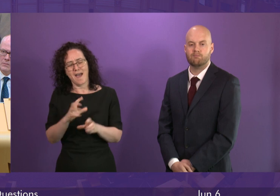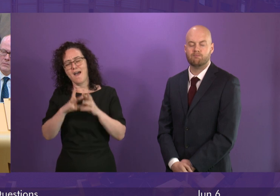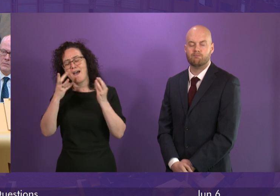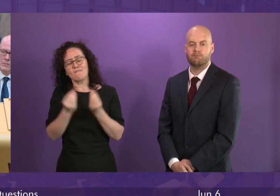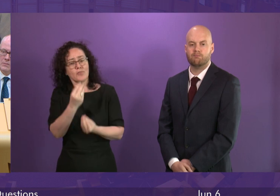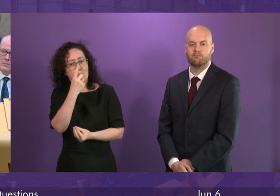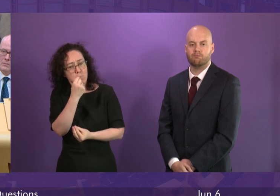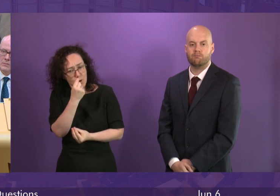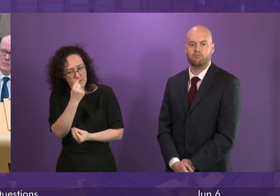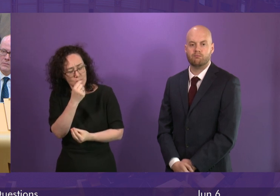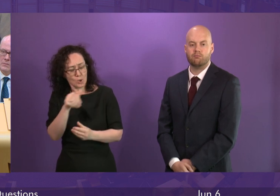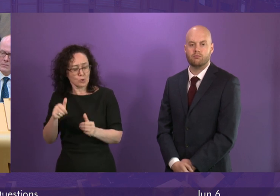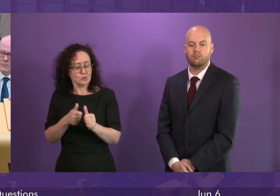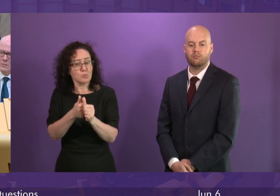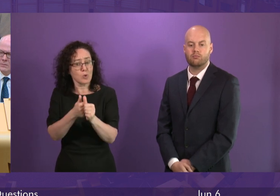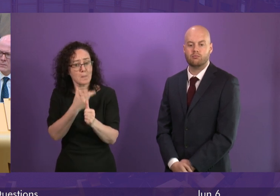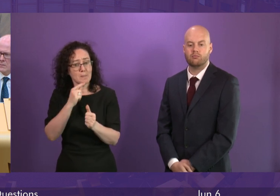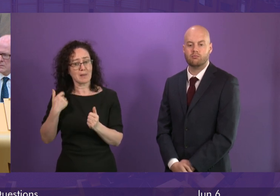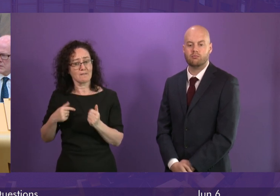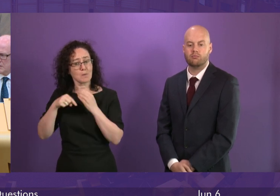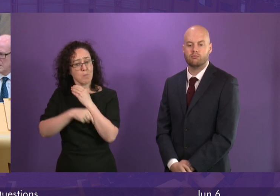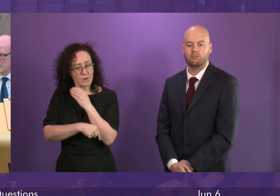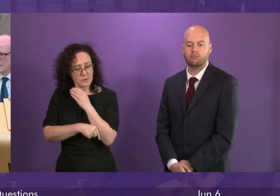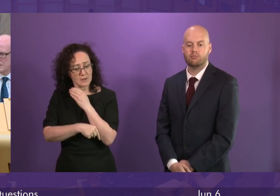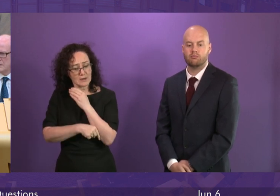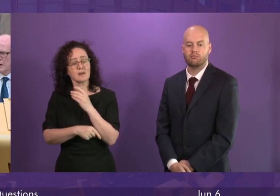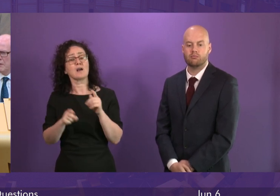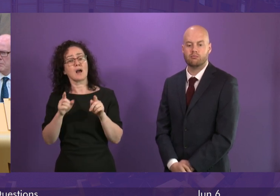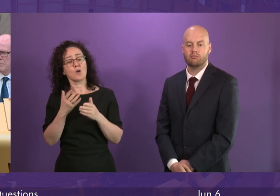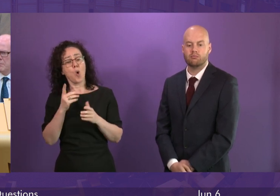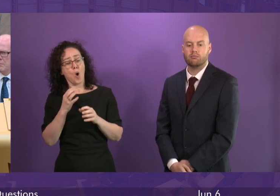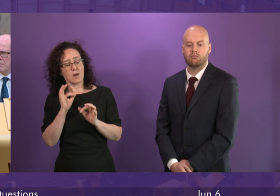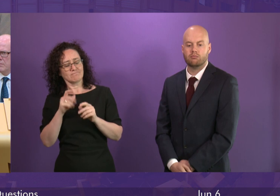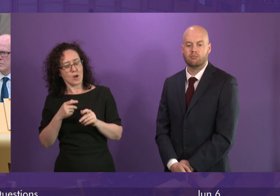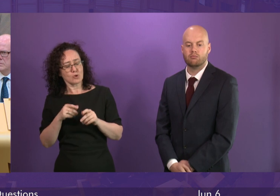a life in poverty and to help them to work their way out of that life, with active support